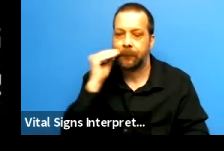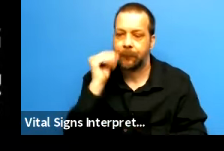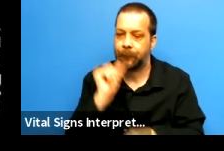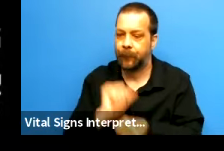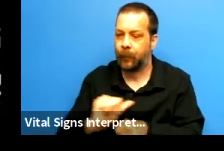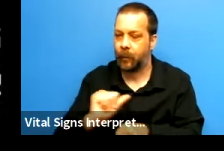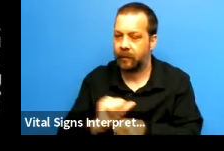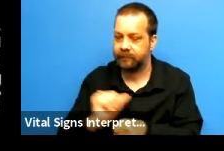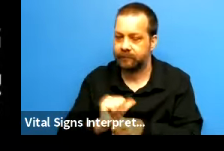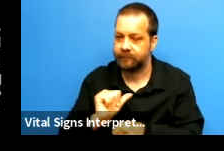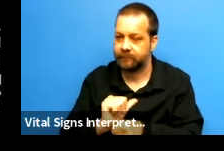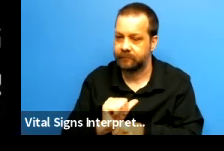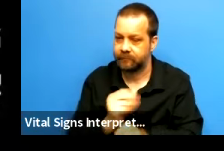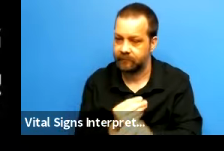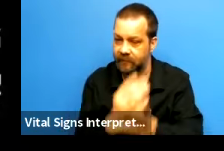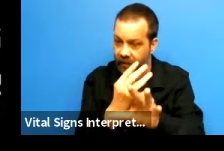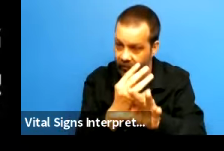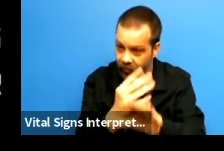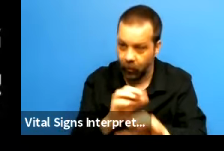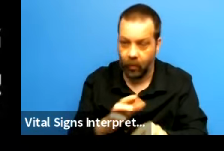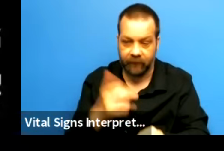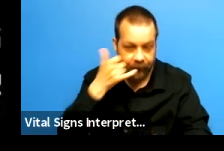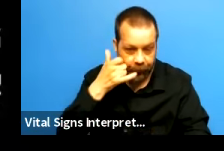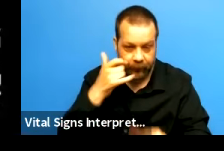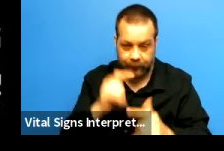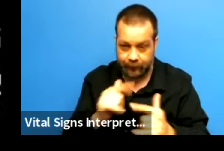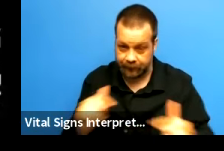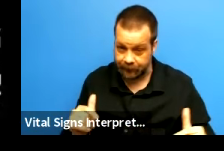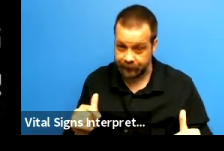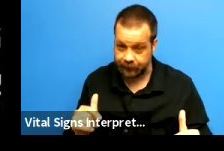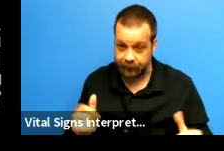For many of us we have been teleworking,